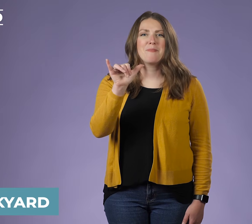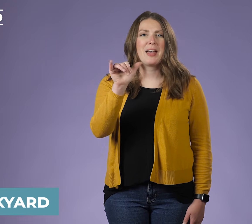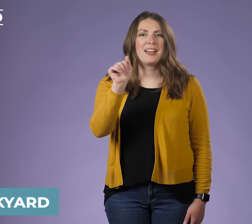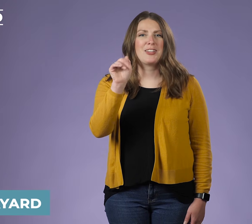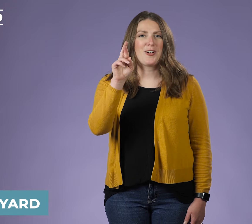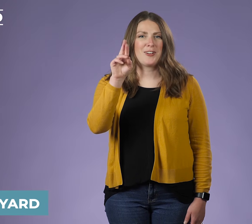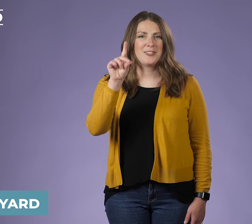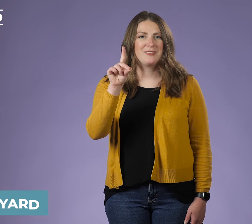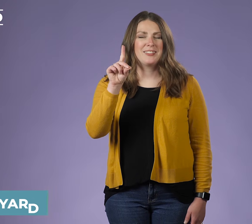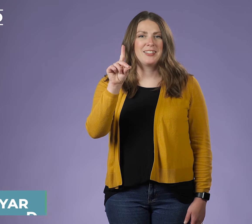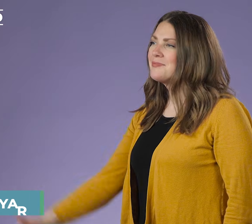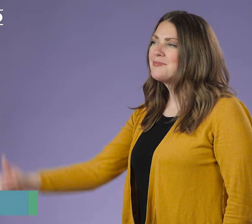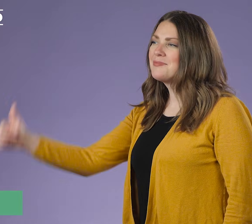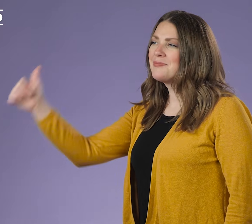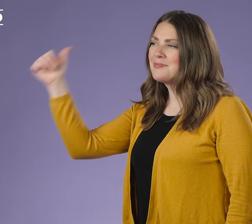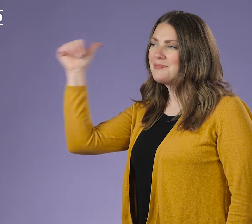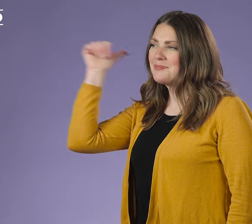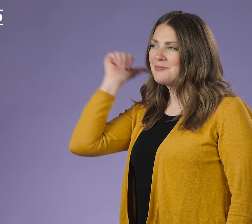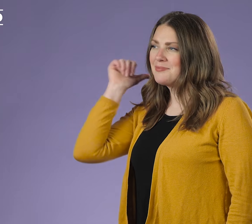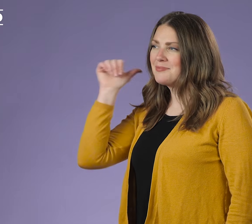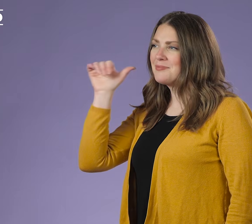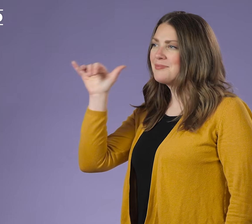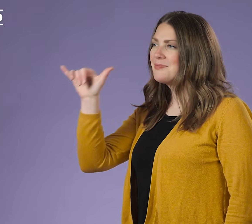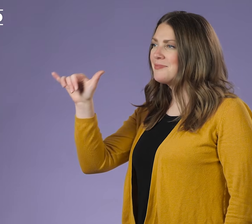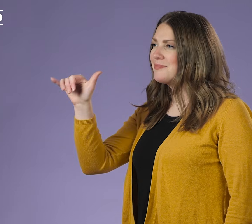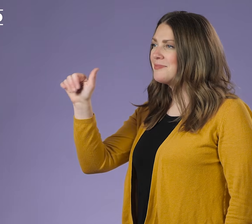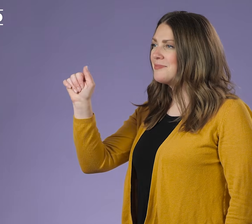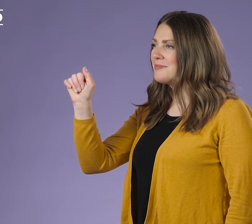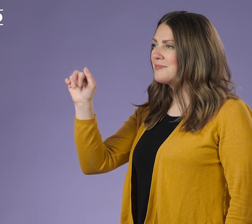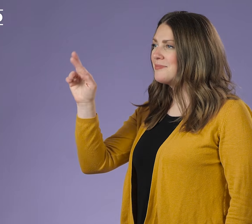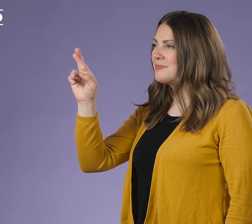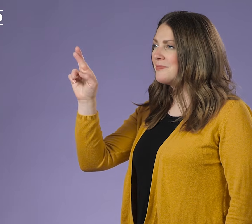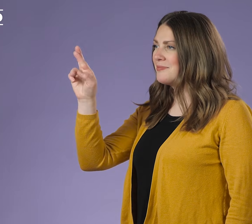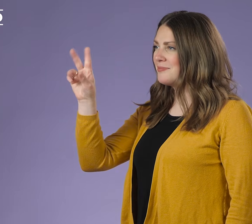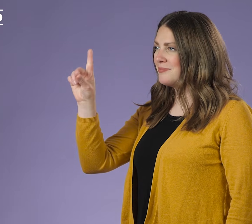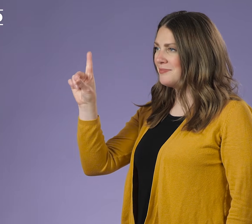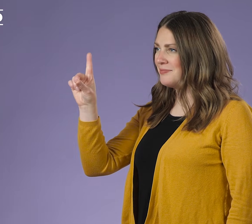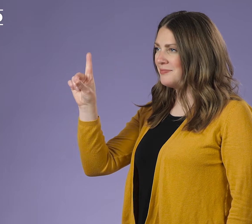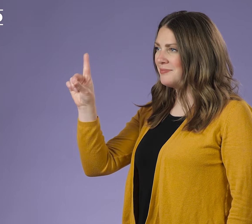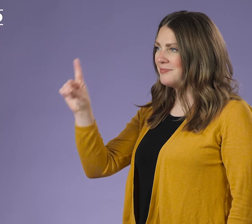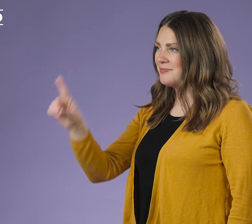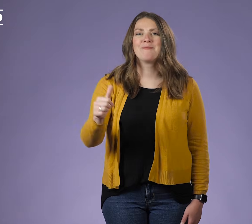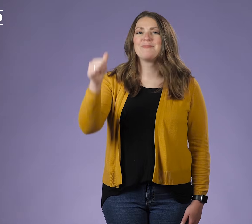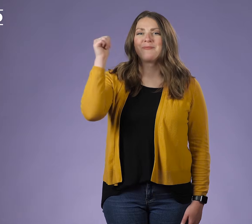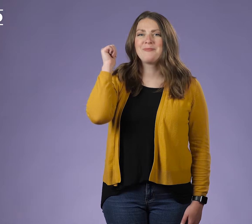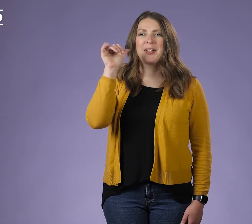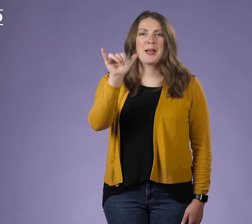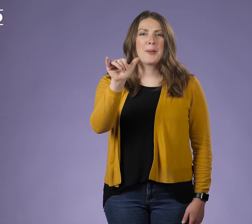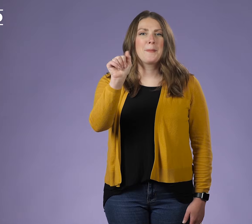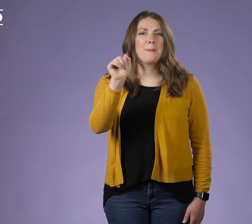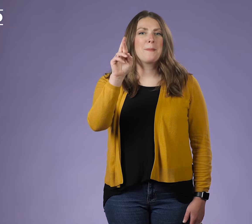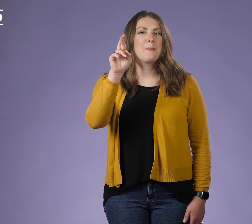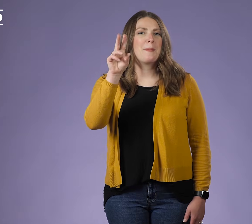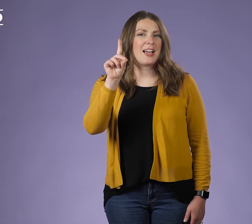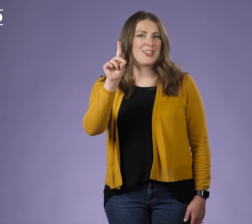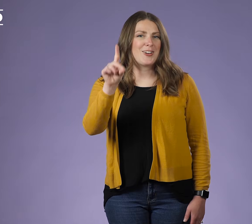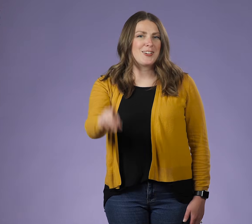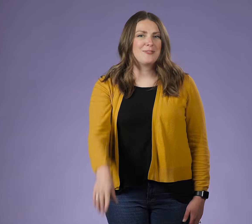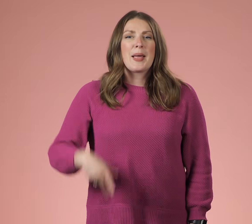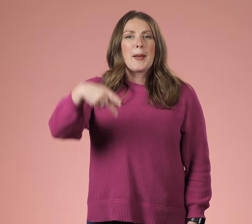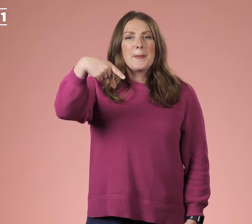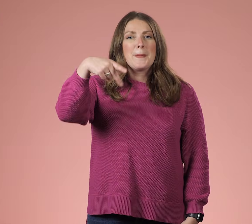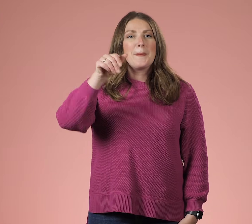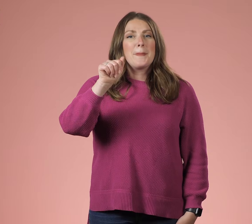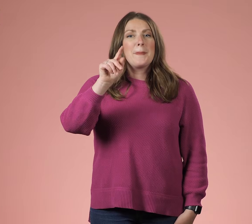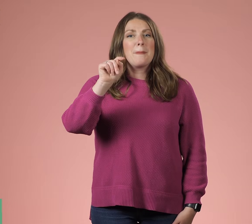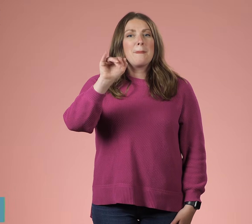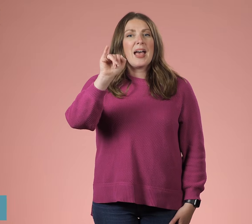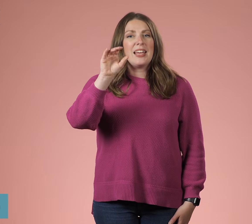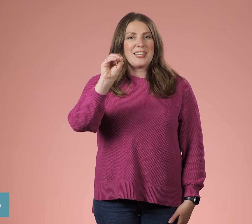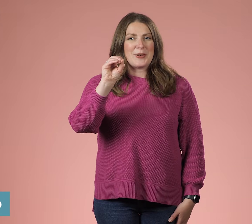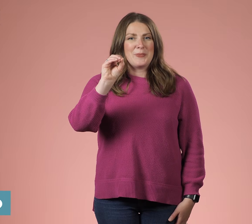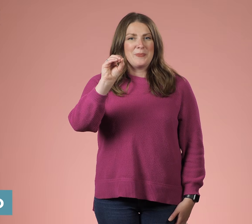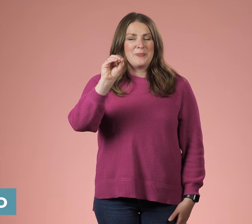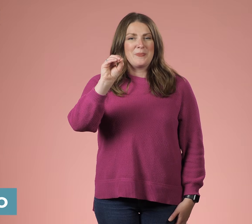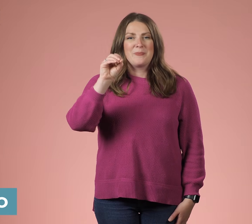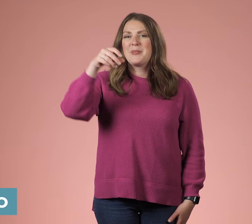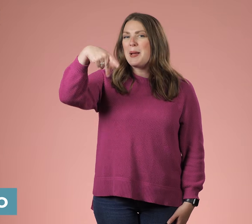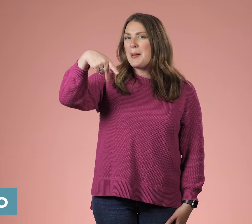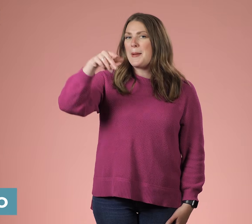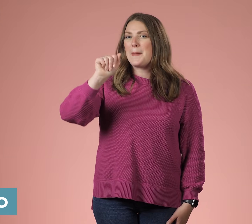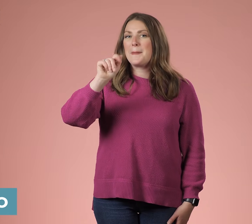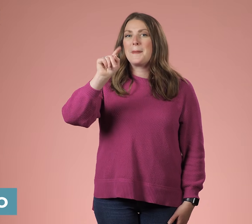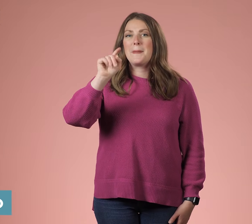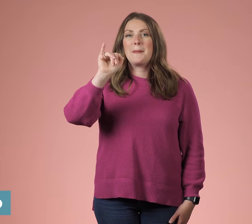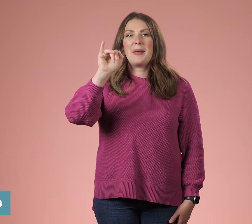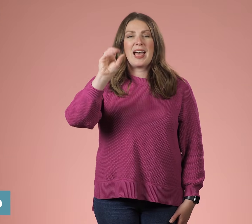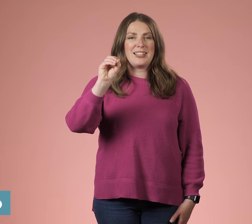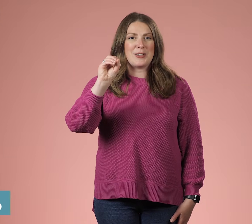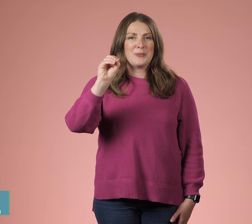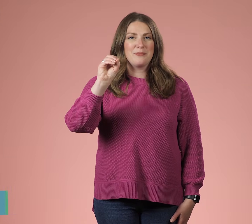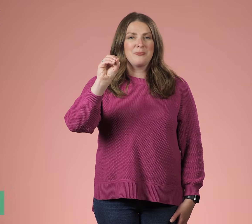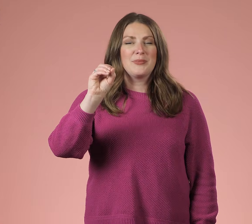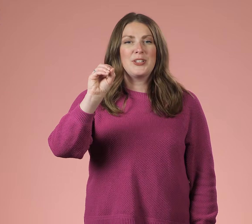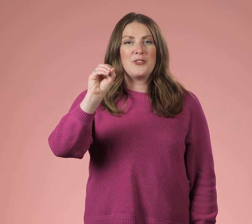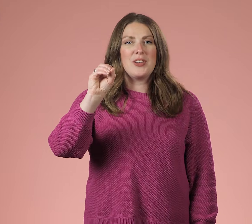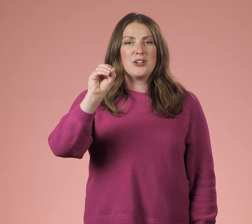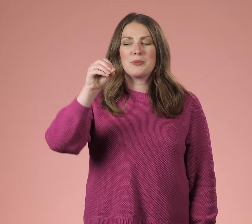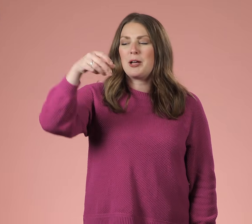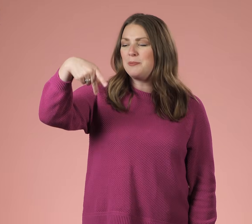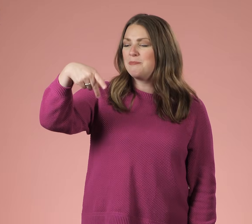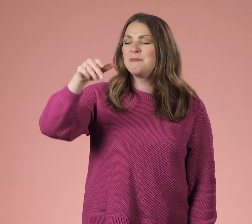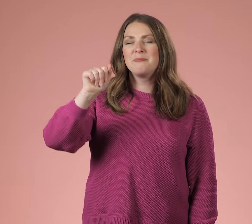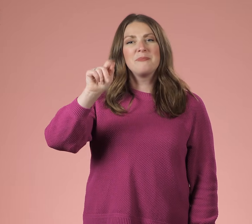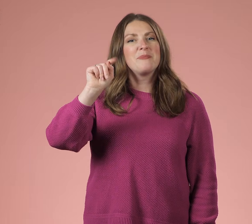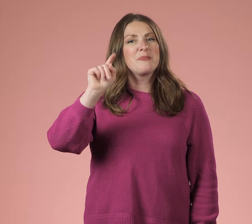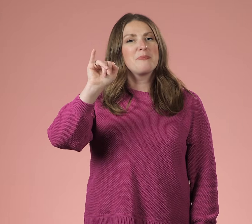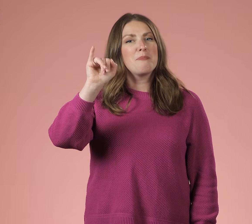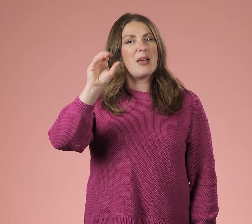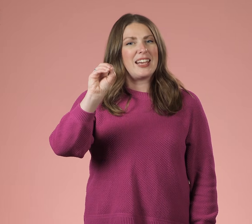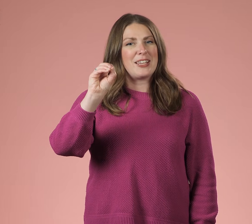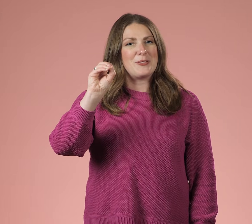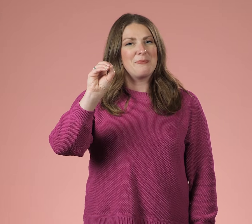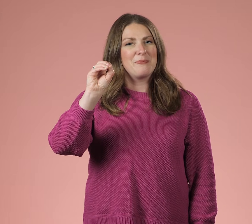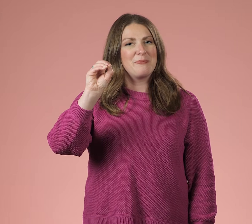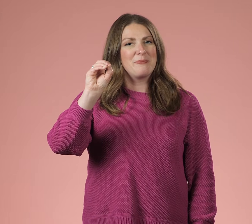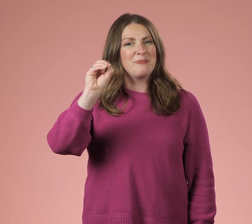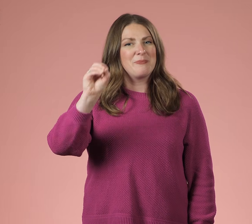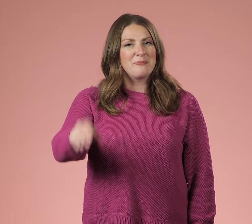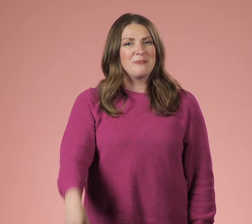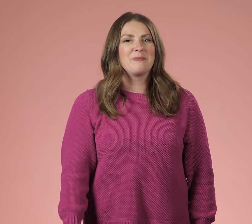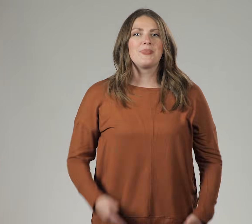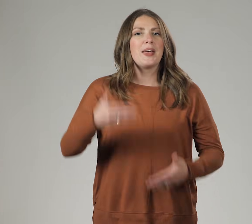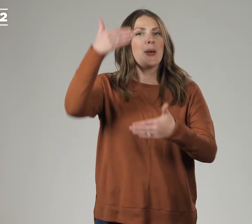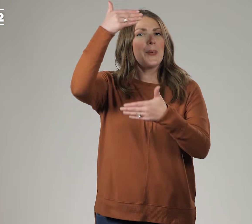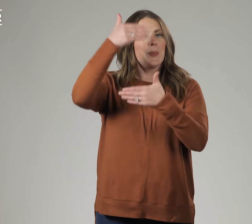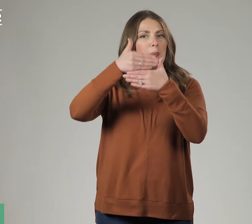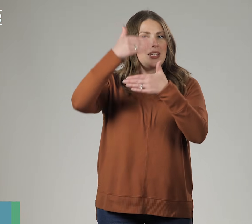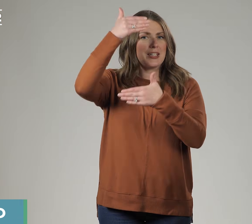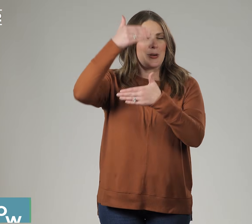'backyard' you sign 'back' and fingerspell y a r d, 'backyard'. 'Patio', 'patio' your fingerspell p a t i o. 'Window'